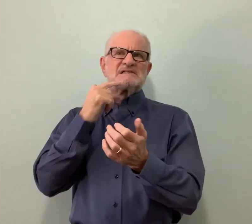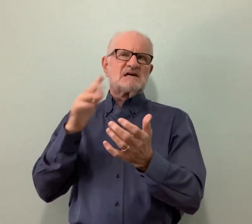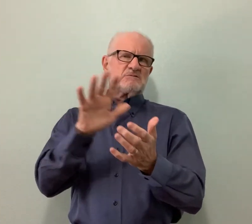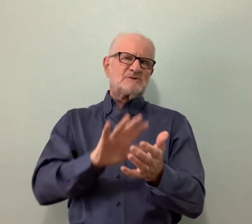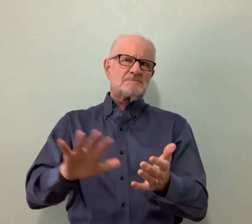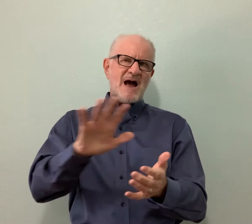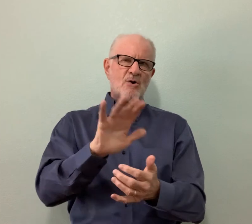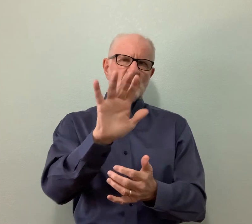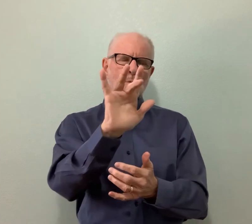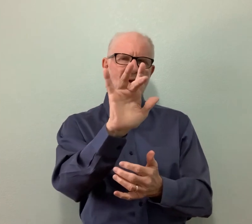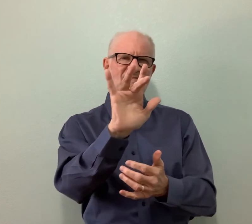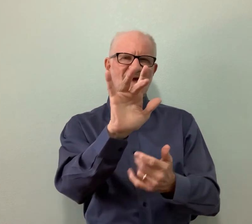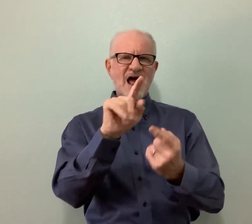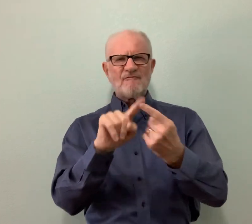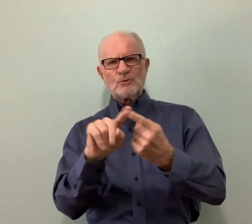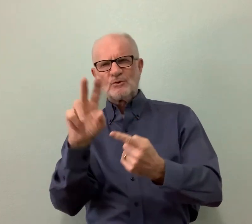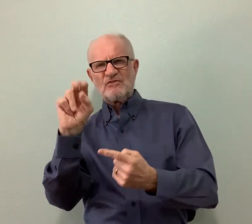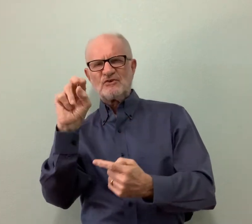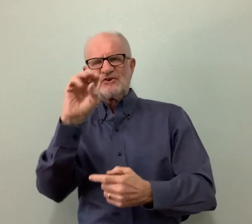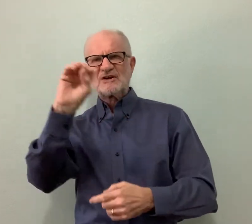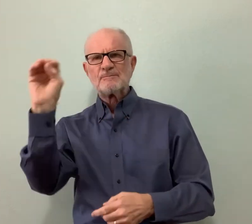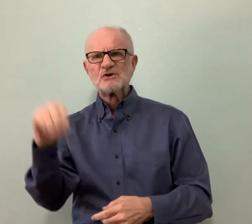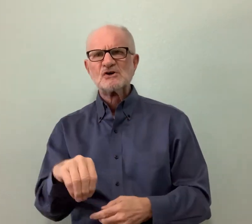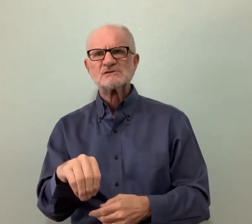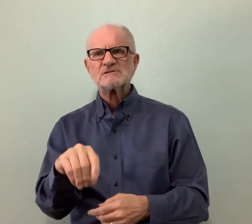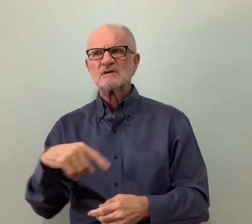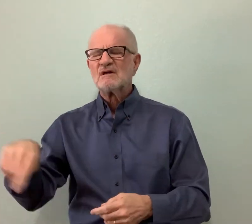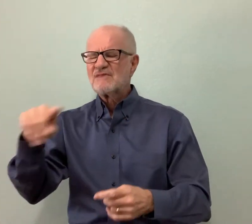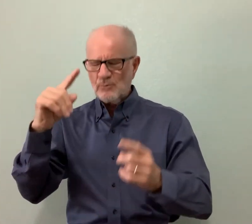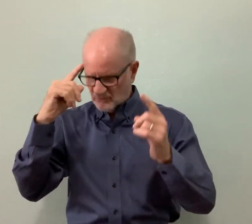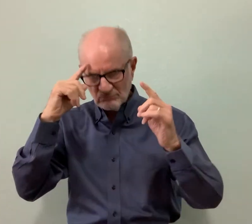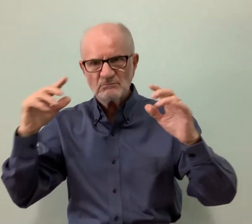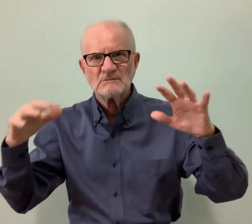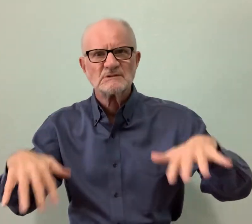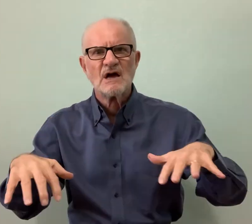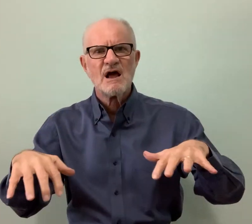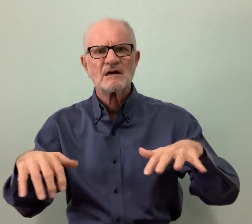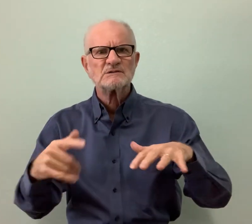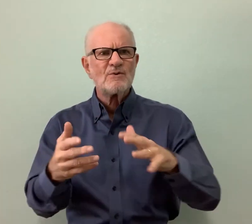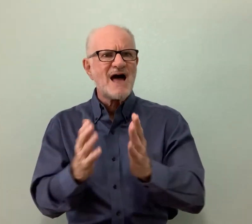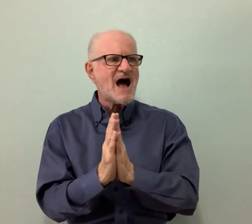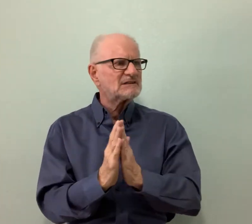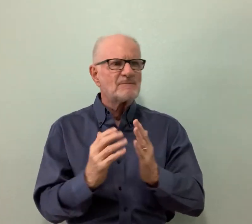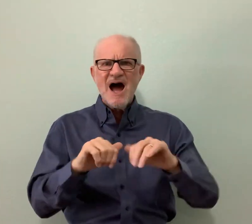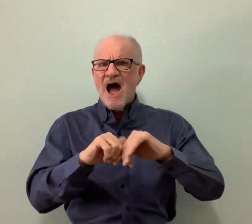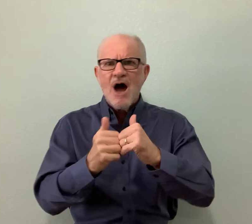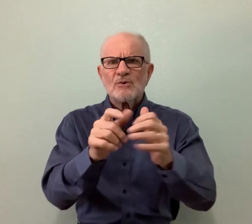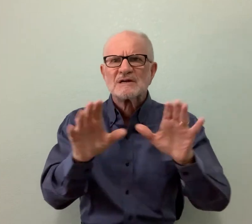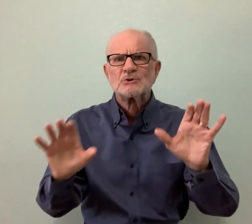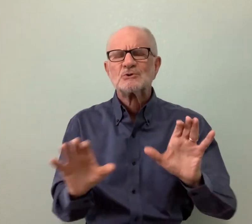I said it was about 25-30%. They all were shocked and asked me how we did that.